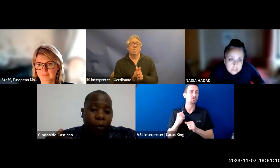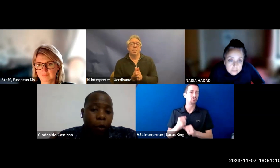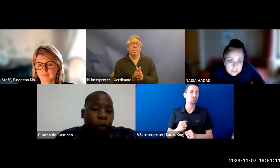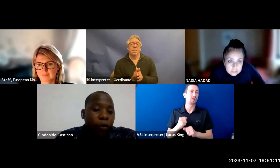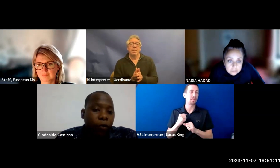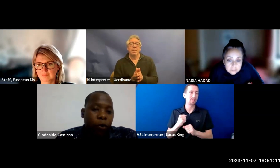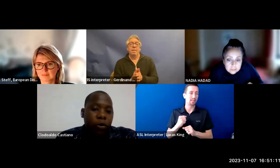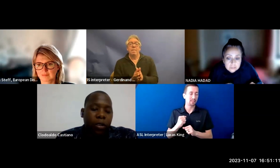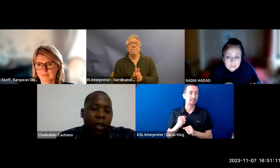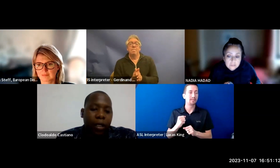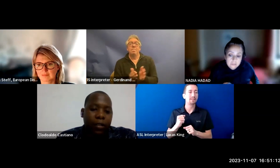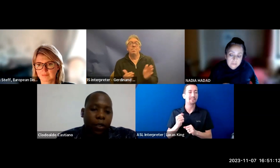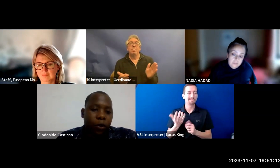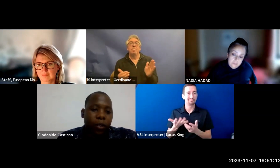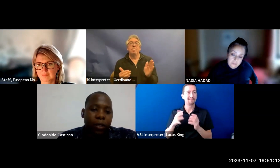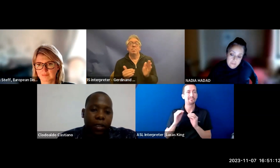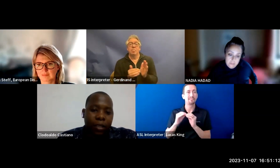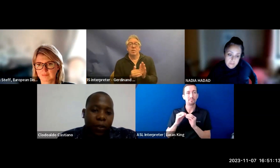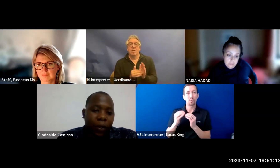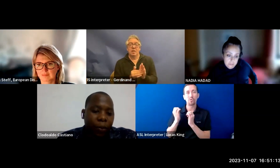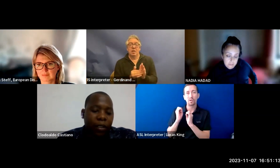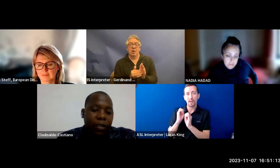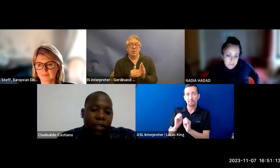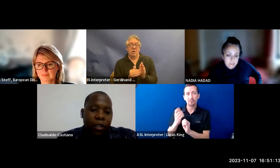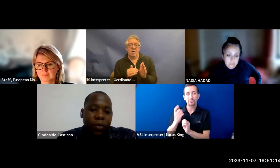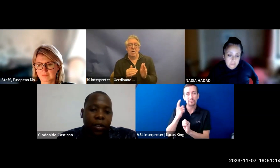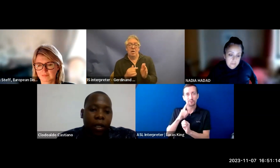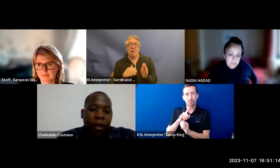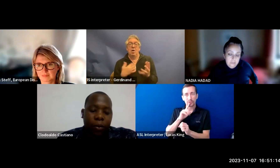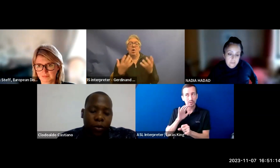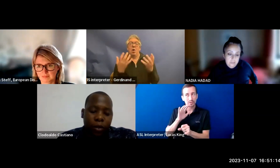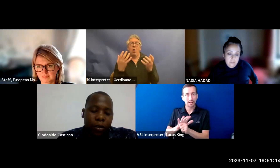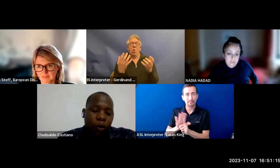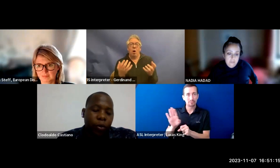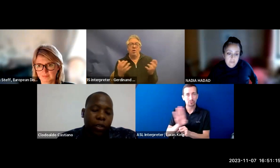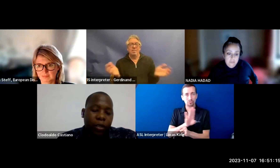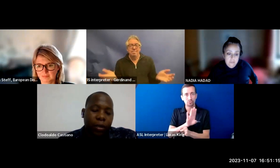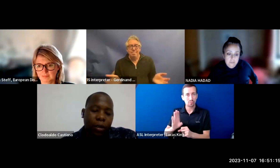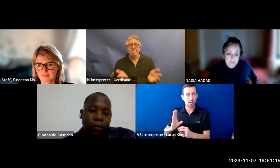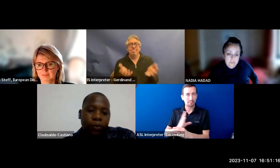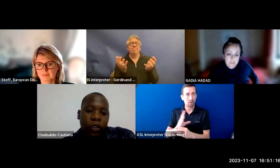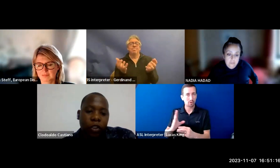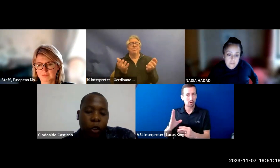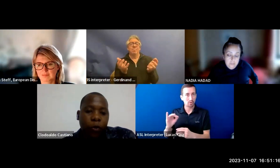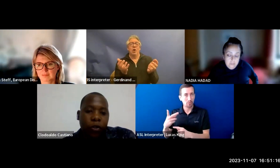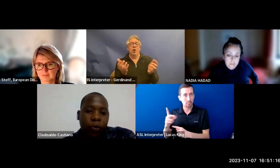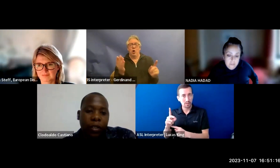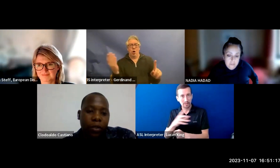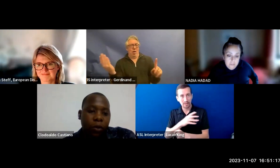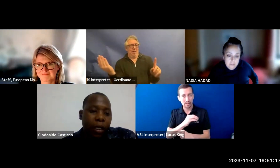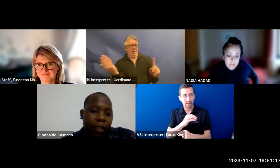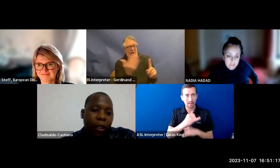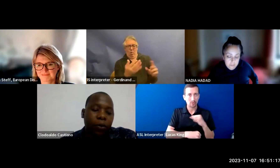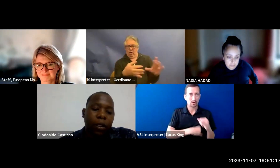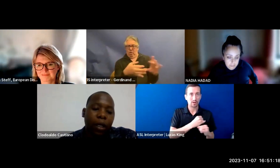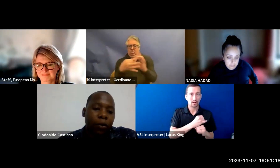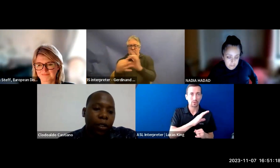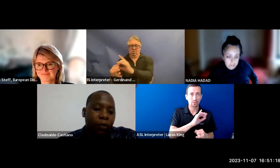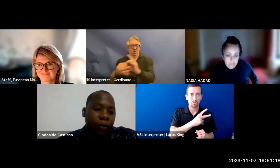of more efforts securing these direct partnerships. between OPDs and the international cooperation partners.